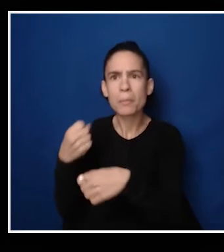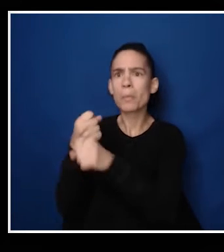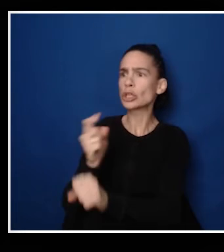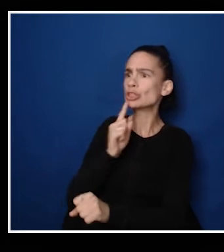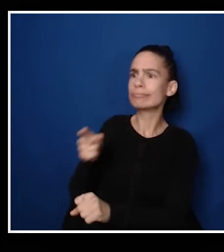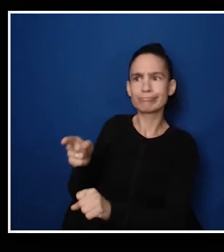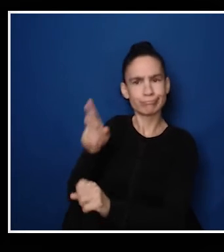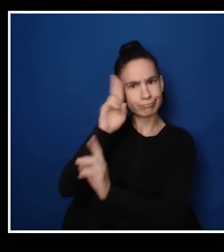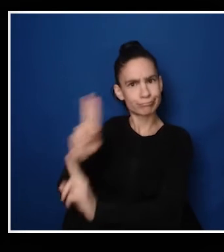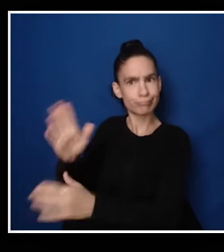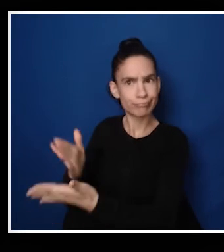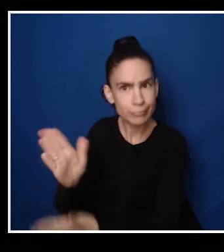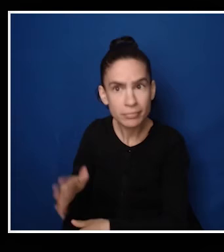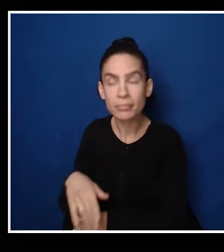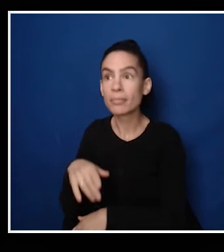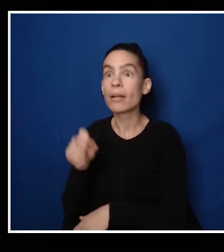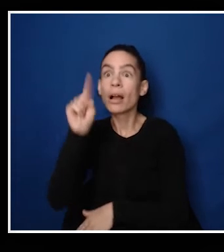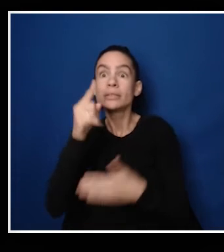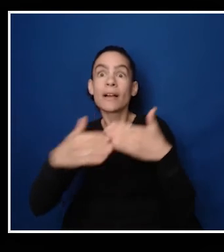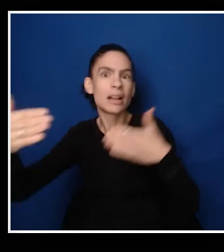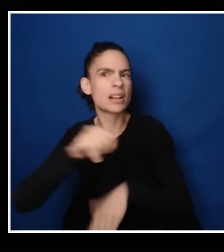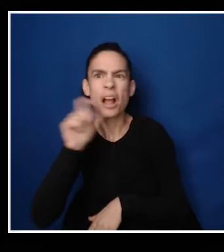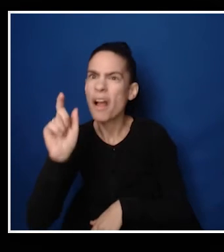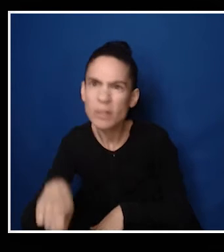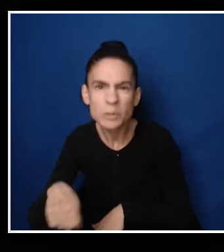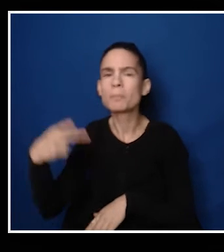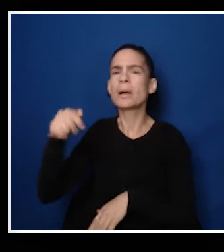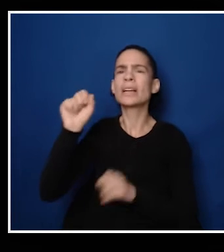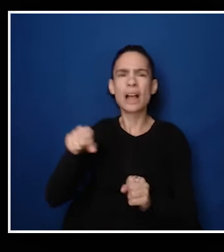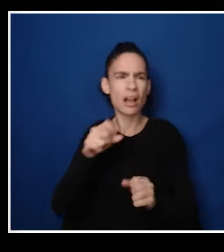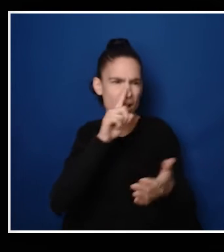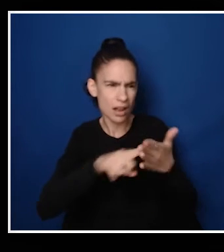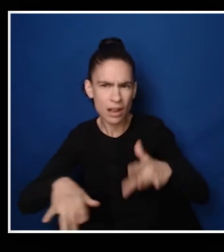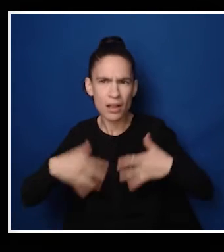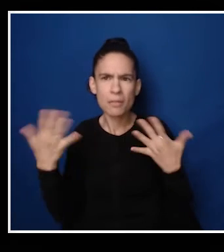to make sure their rights are being respected. And they don’t have to ask in advance - so they can figure out what’s really going on